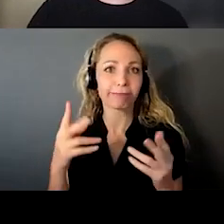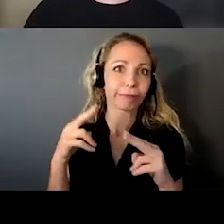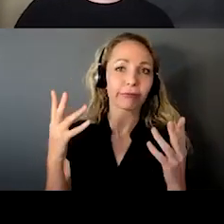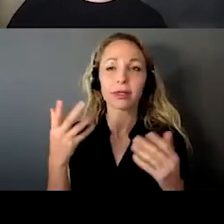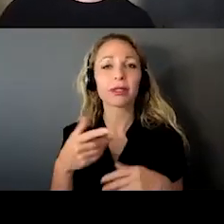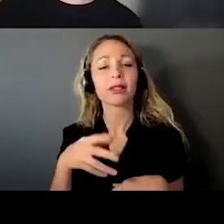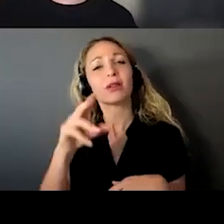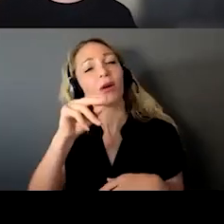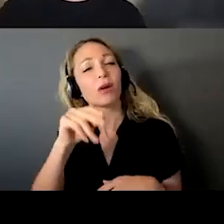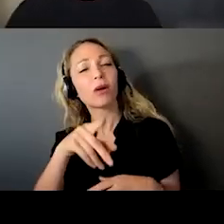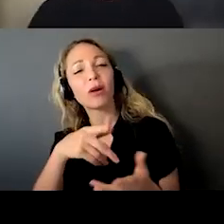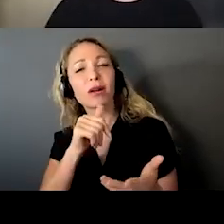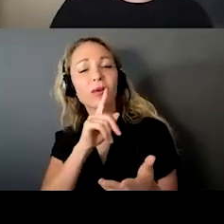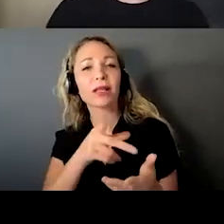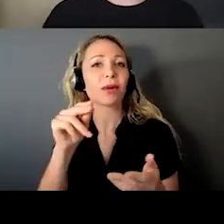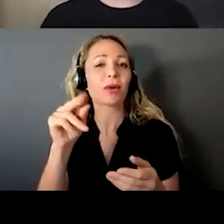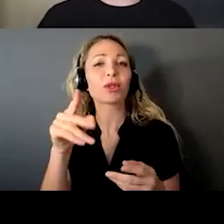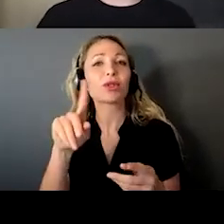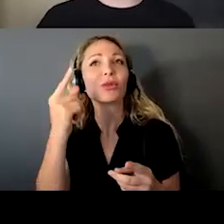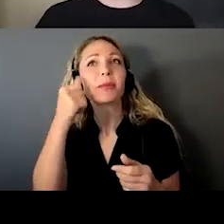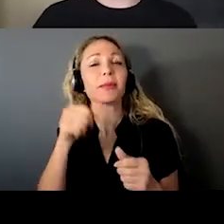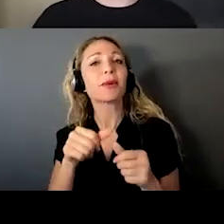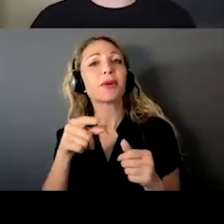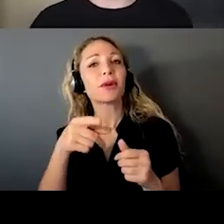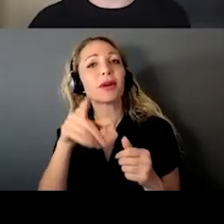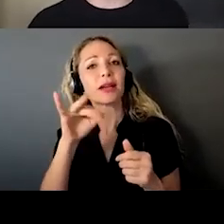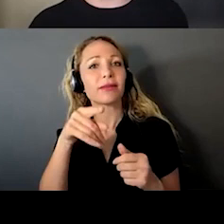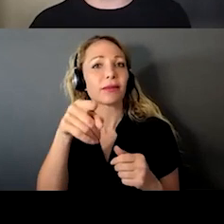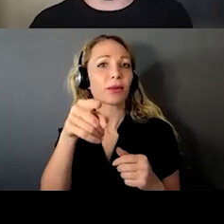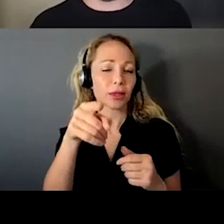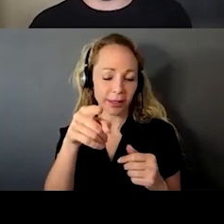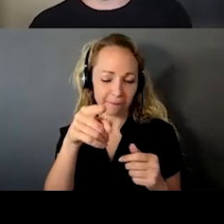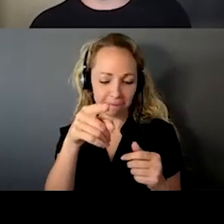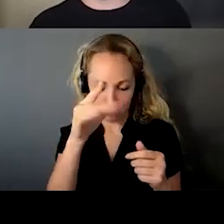NOT REALLY, REMEMBER IF YOU ARE PASSING IN